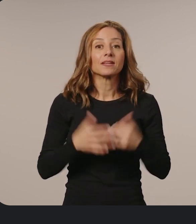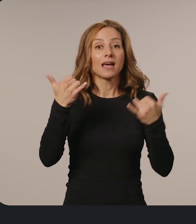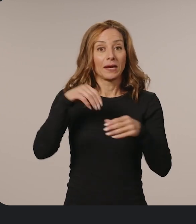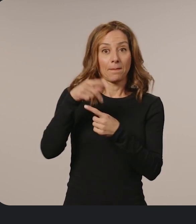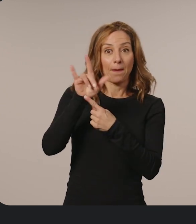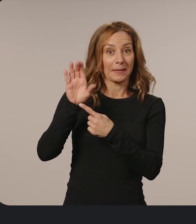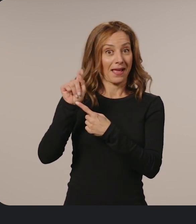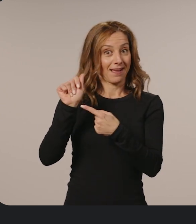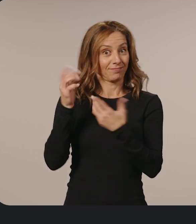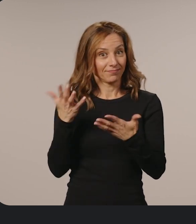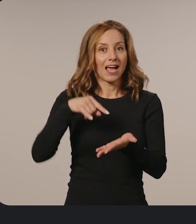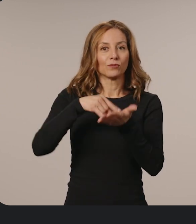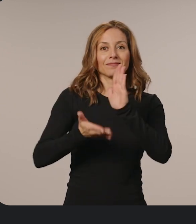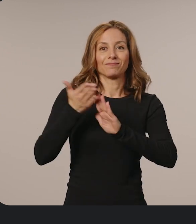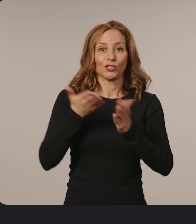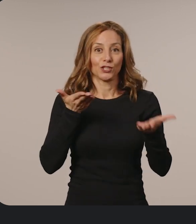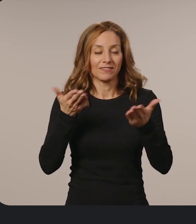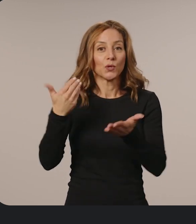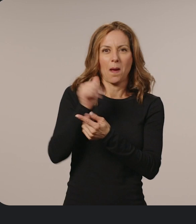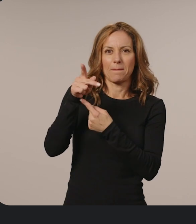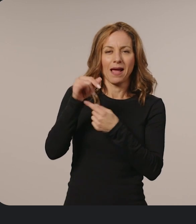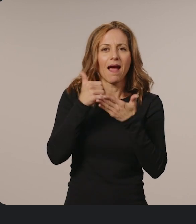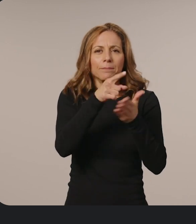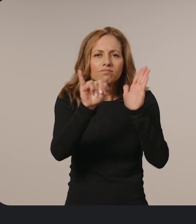And now in public beta is the Android Acceleration Service,